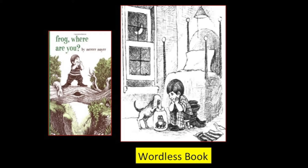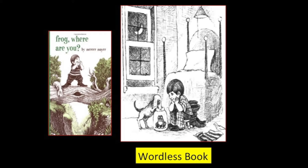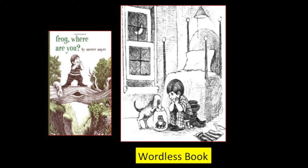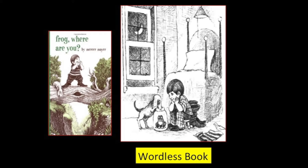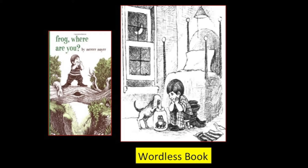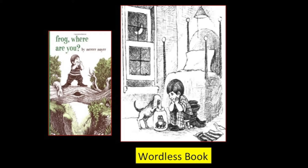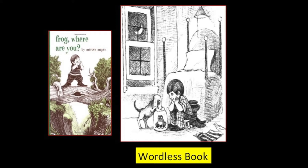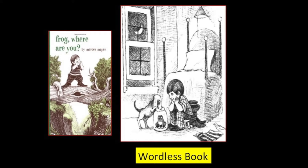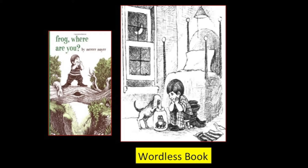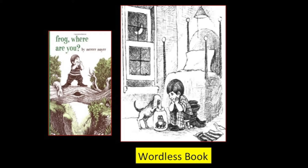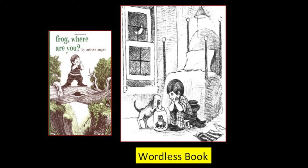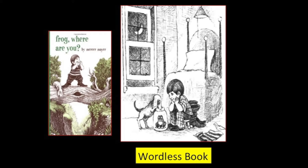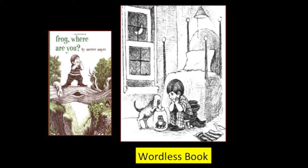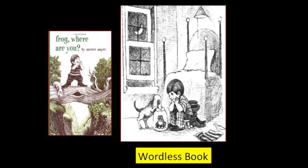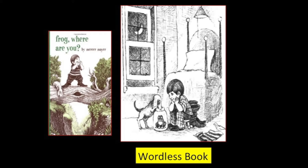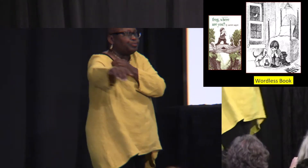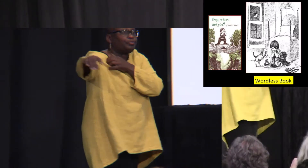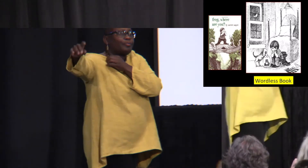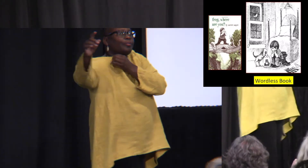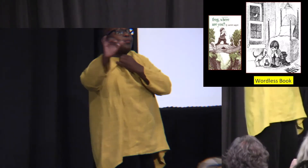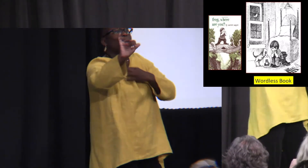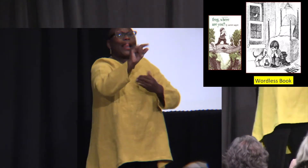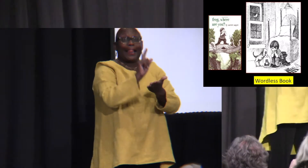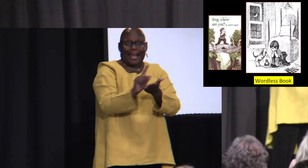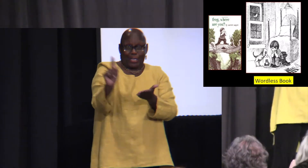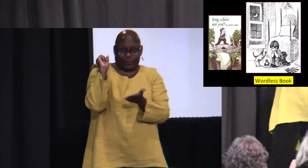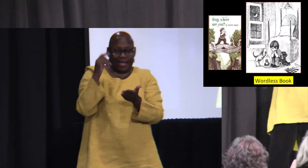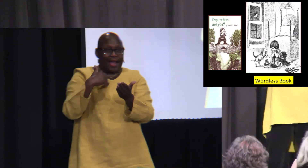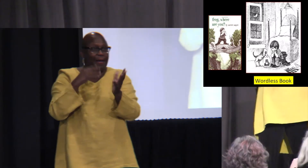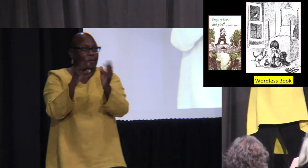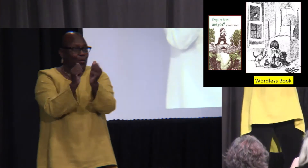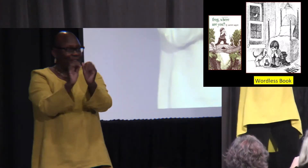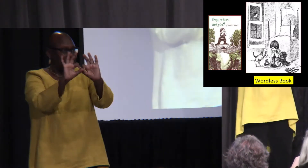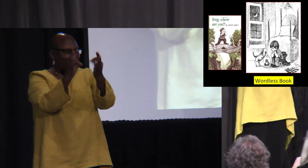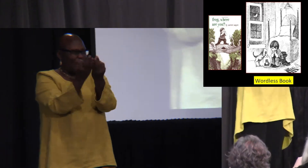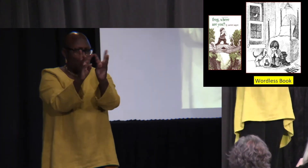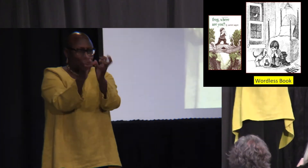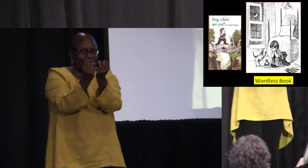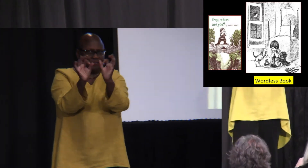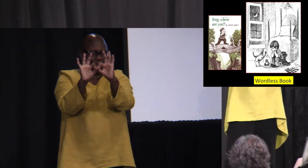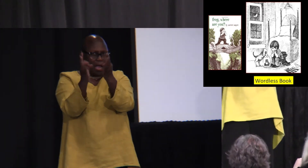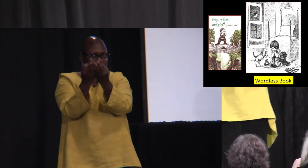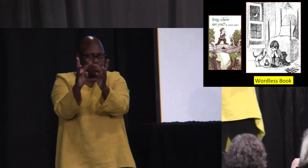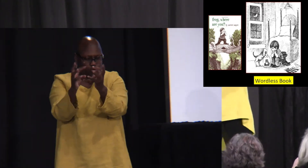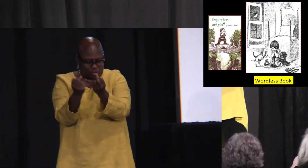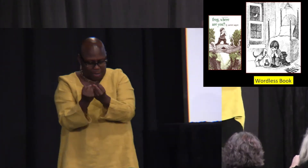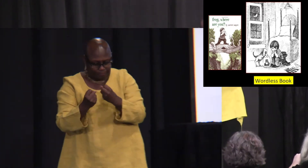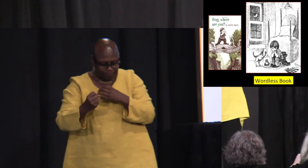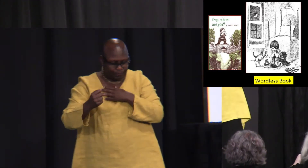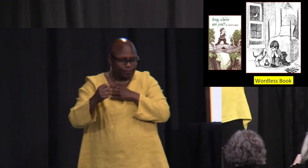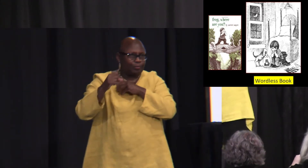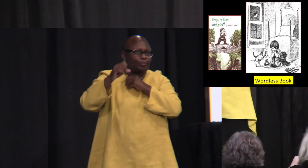Students use observation, apprenticeship and mentoring to support